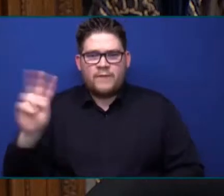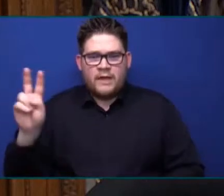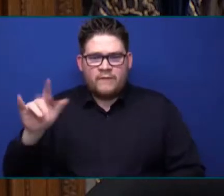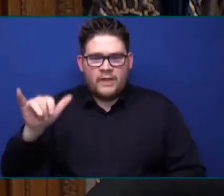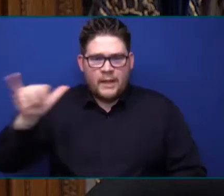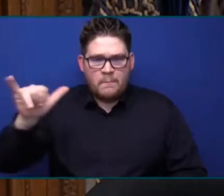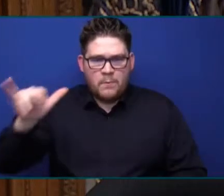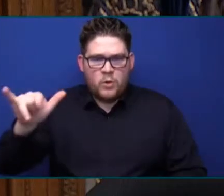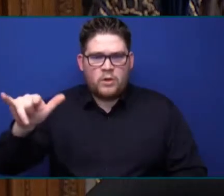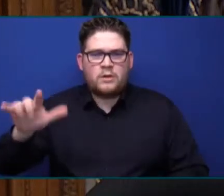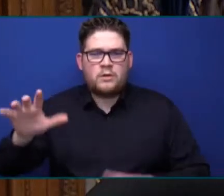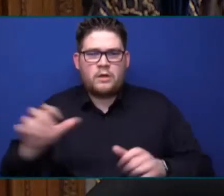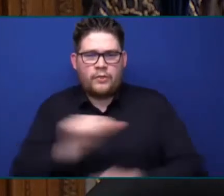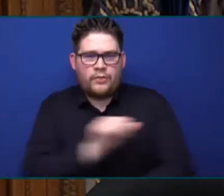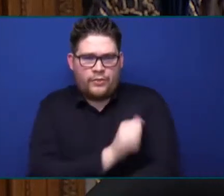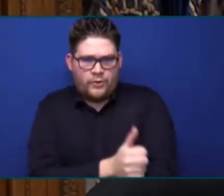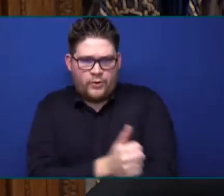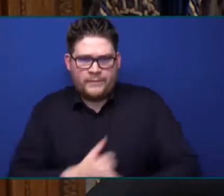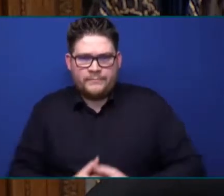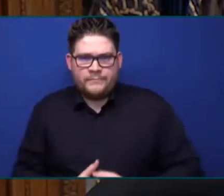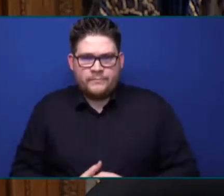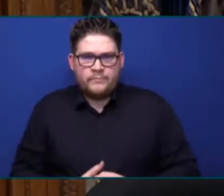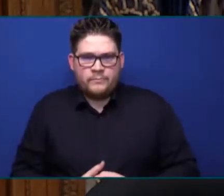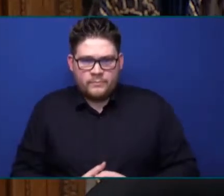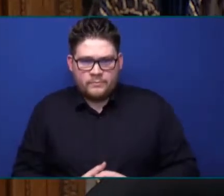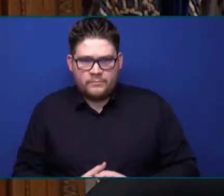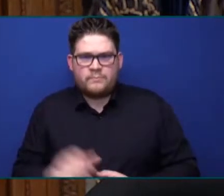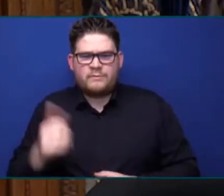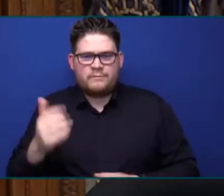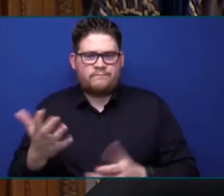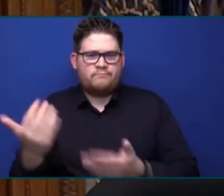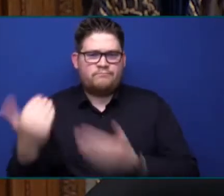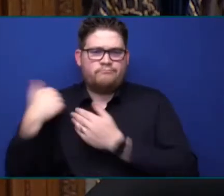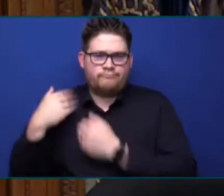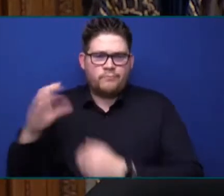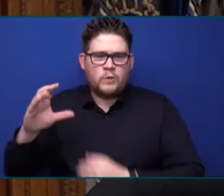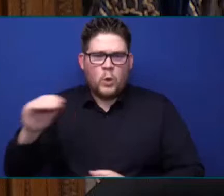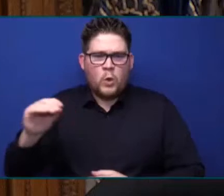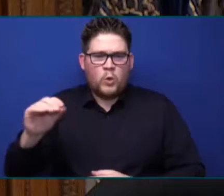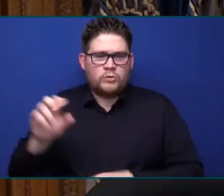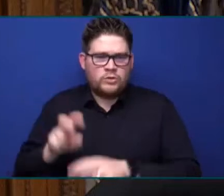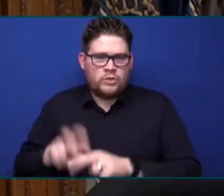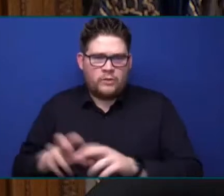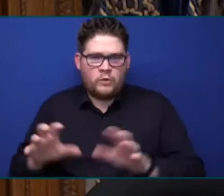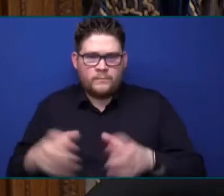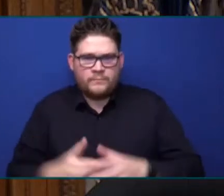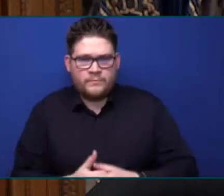of the Presidents Group; Marsha Walden, president and CEO, Destination Canada; Sarah White,